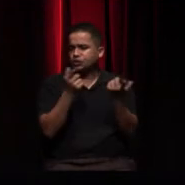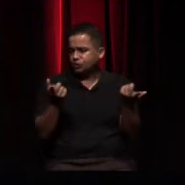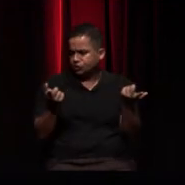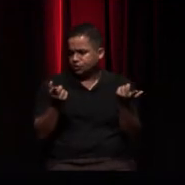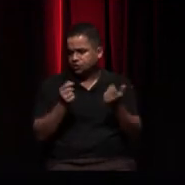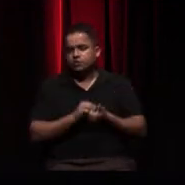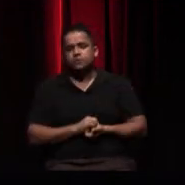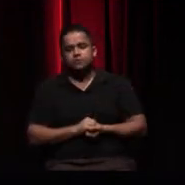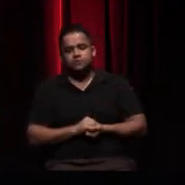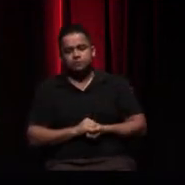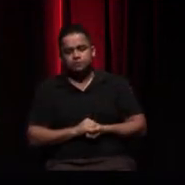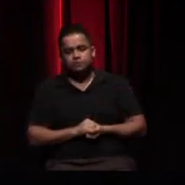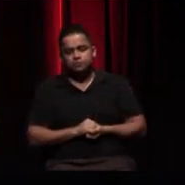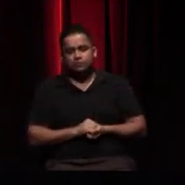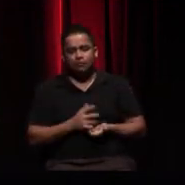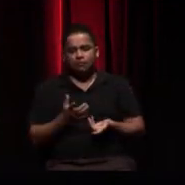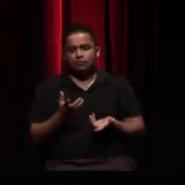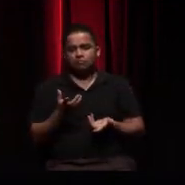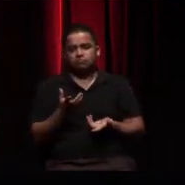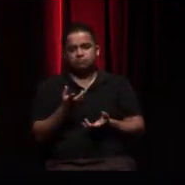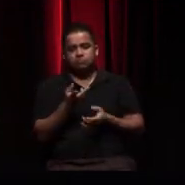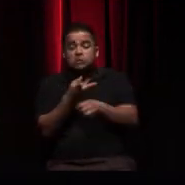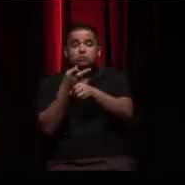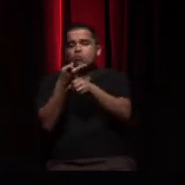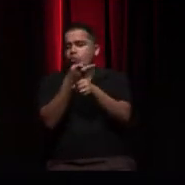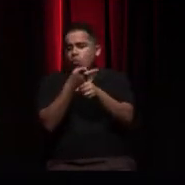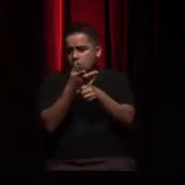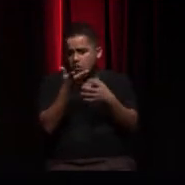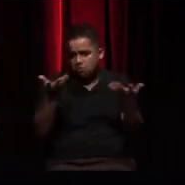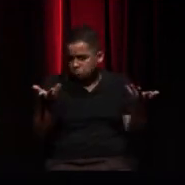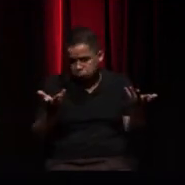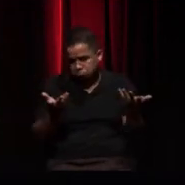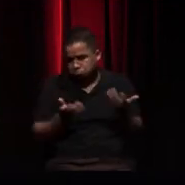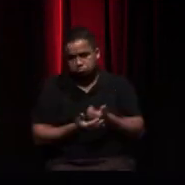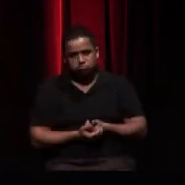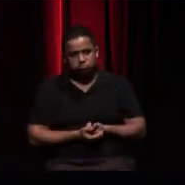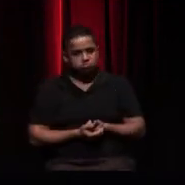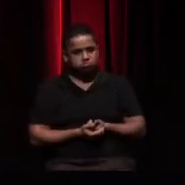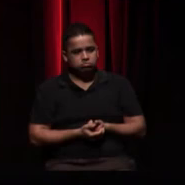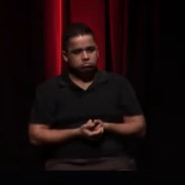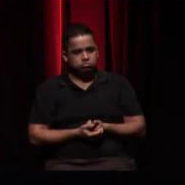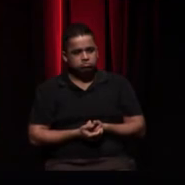I think that brands want, you choose the order,